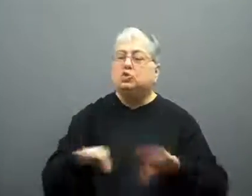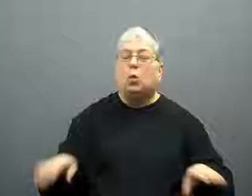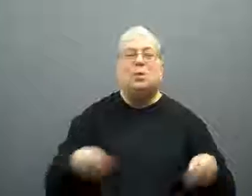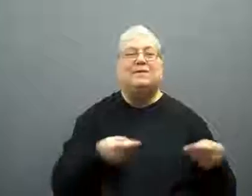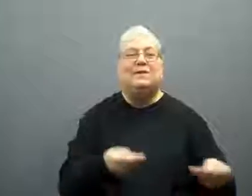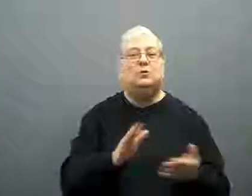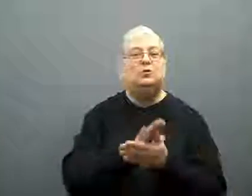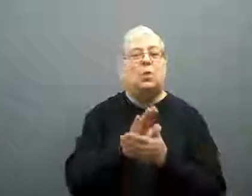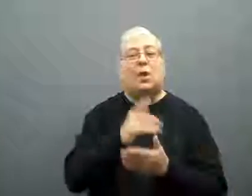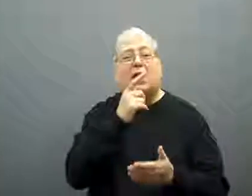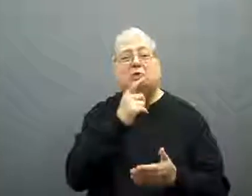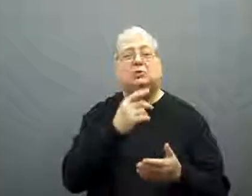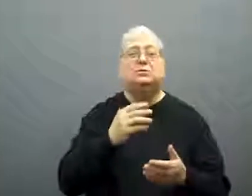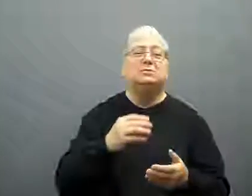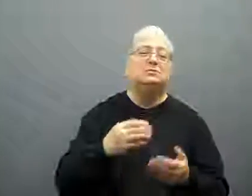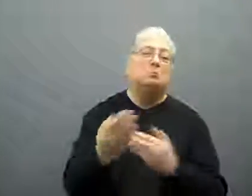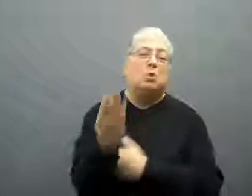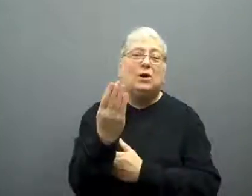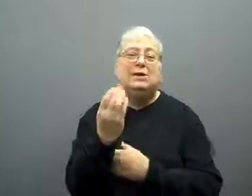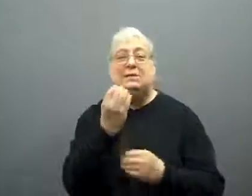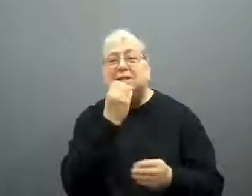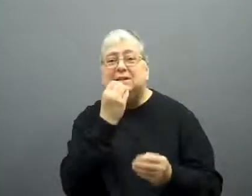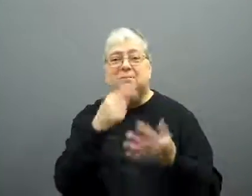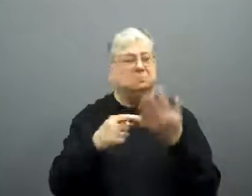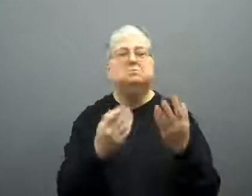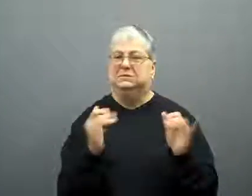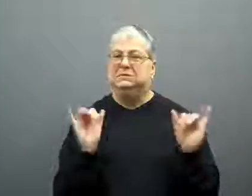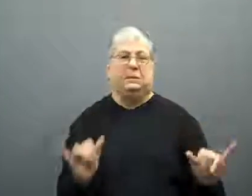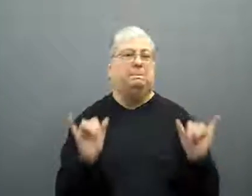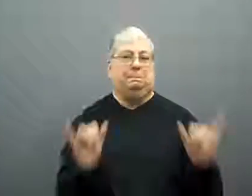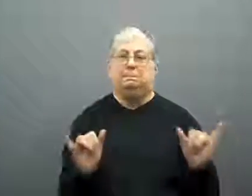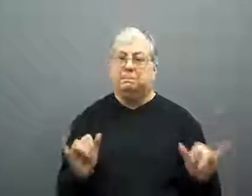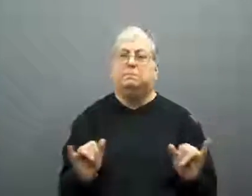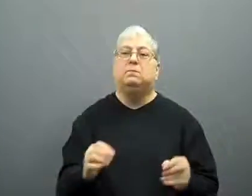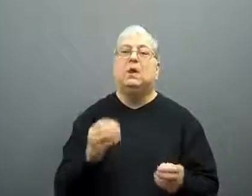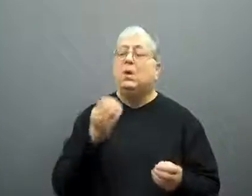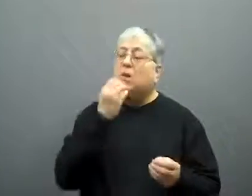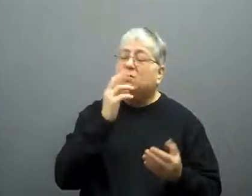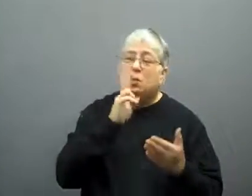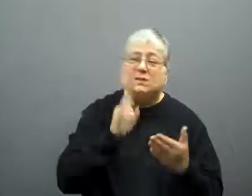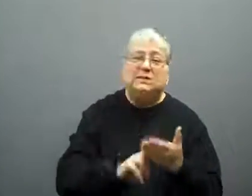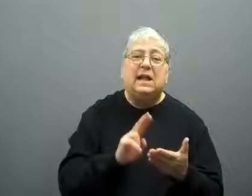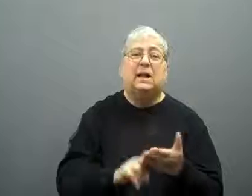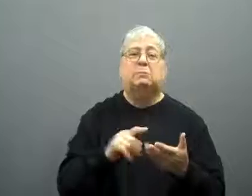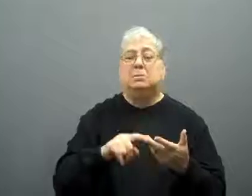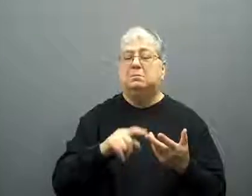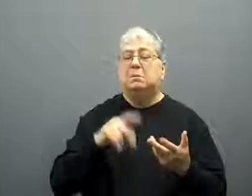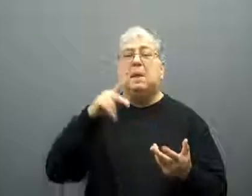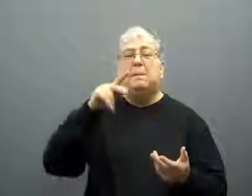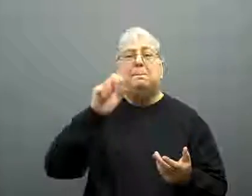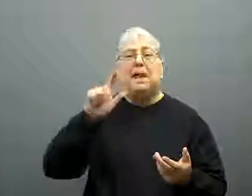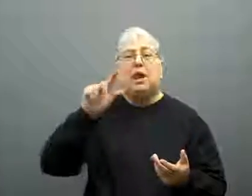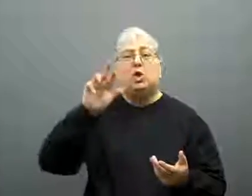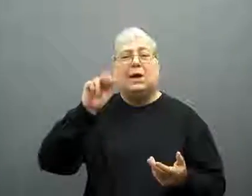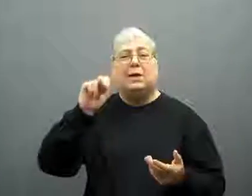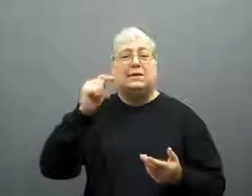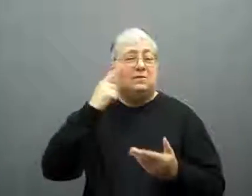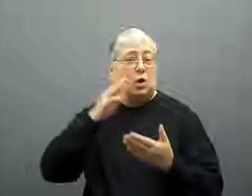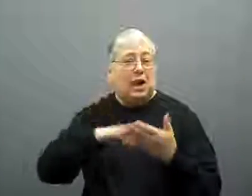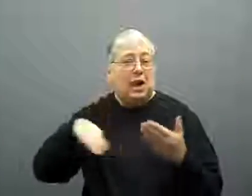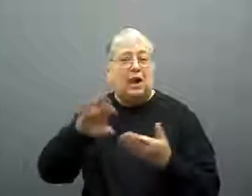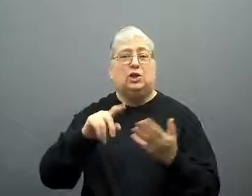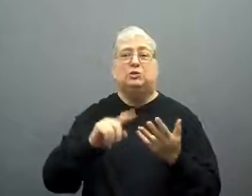School breakfasts and lunches for children will continue.